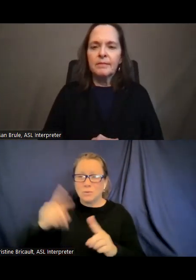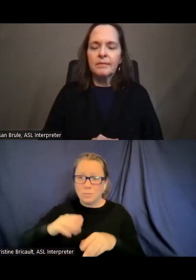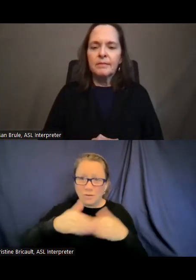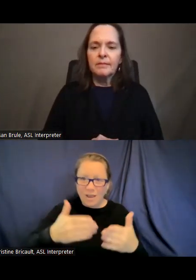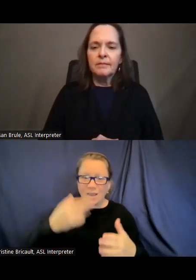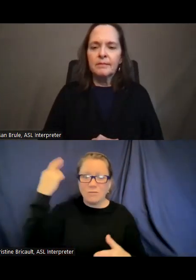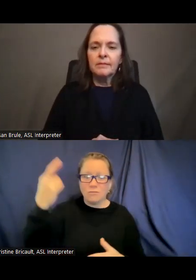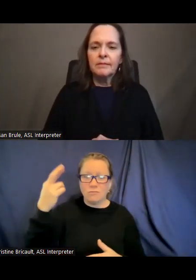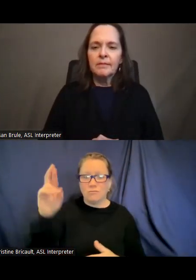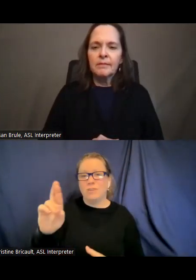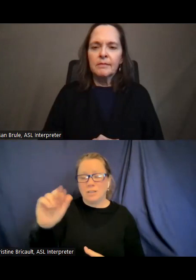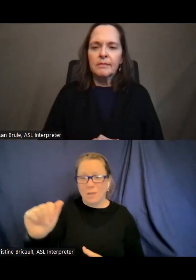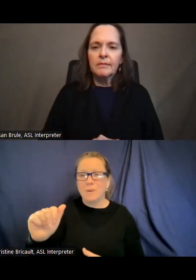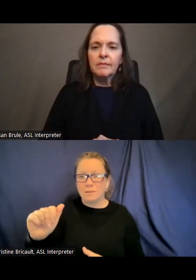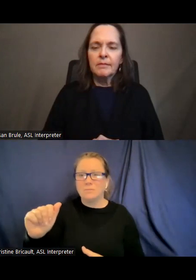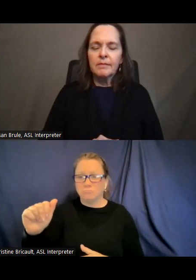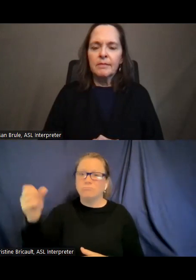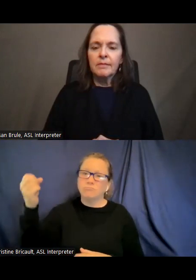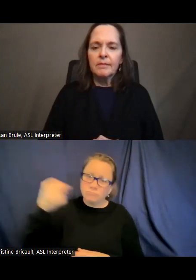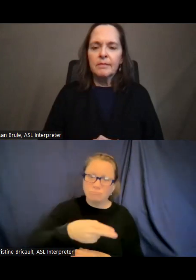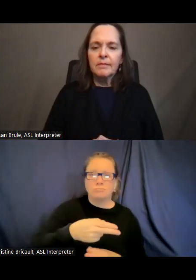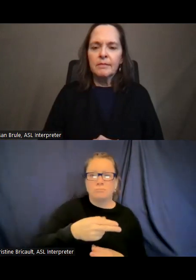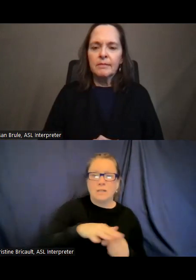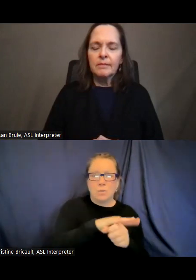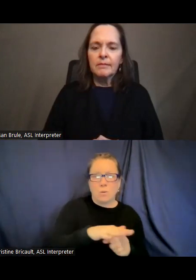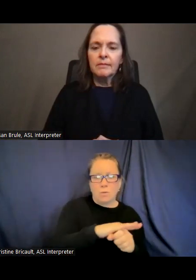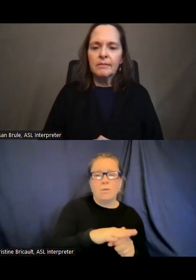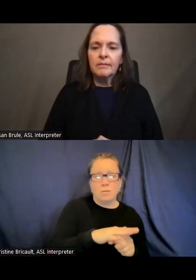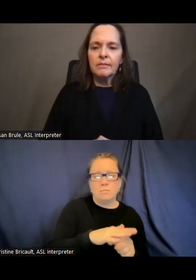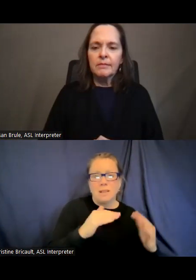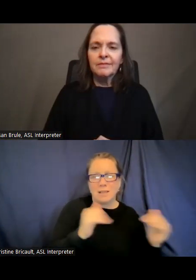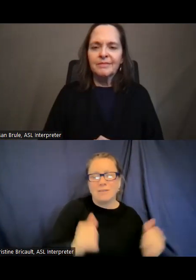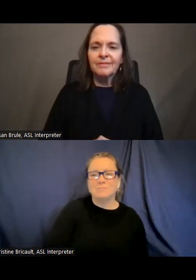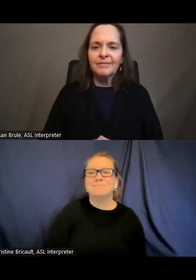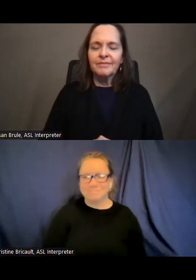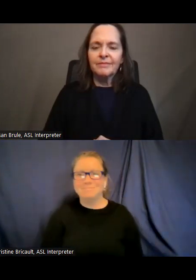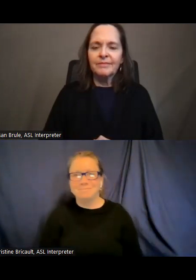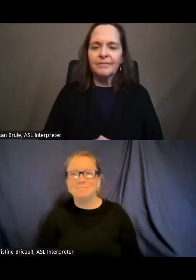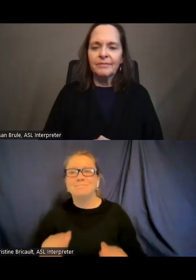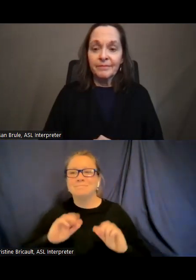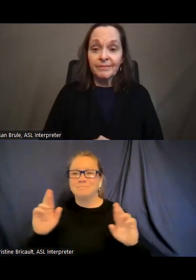accommodations would trump the zoning variance and they would have to do that. . Okay.